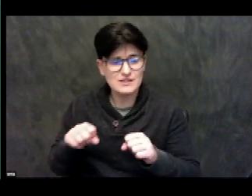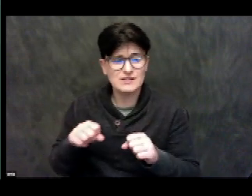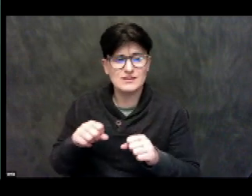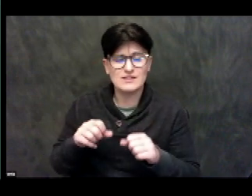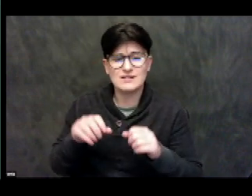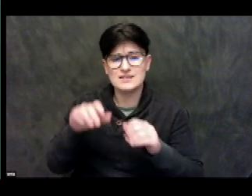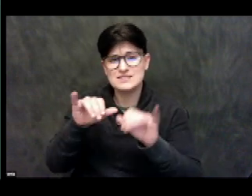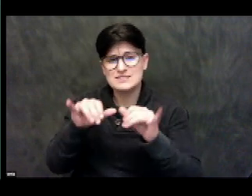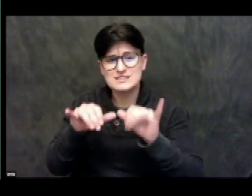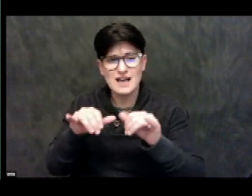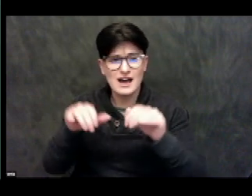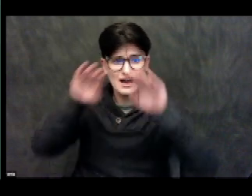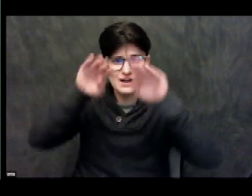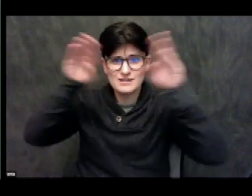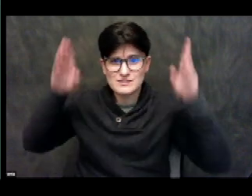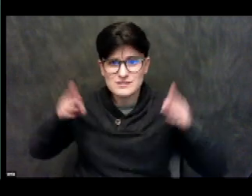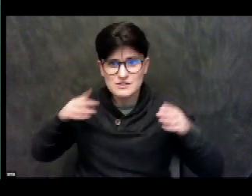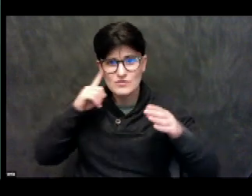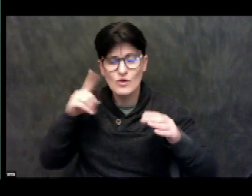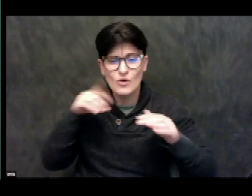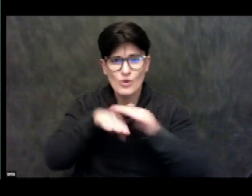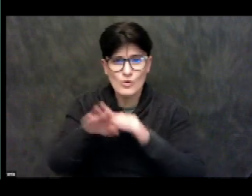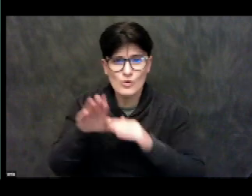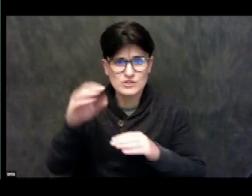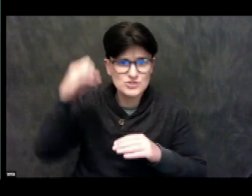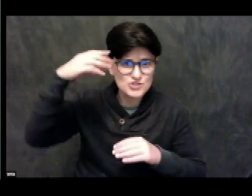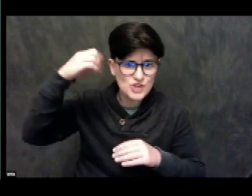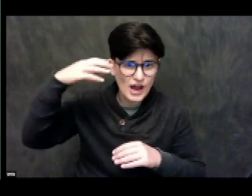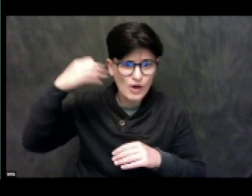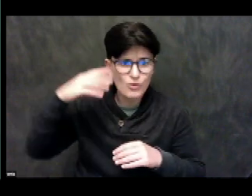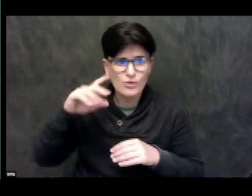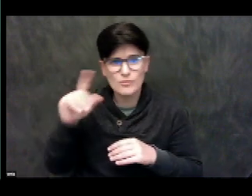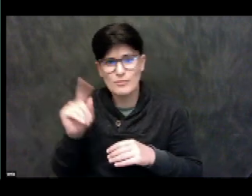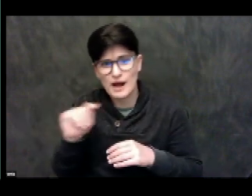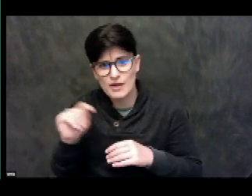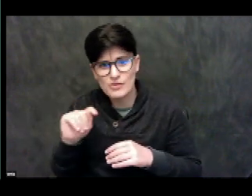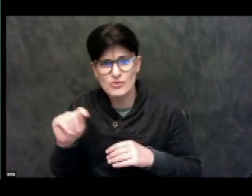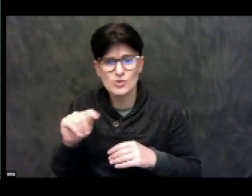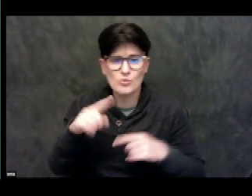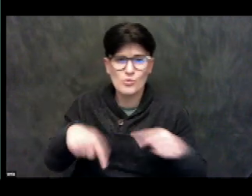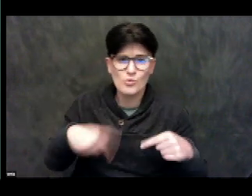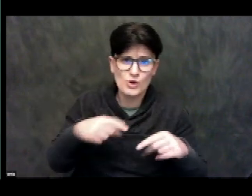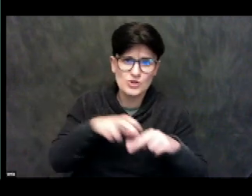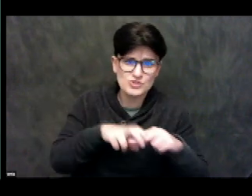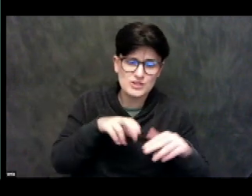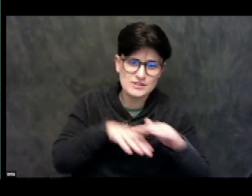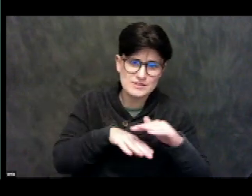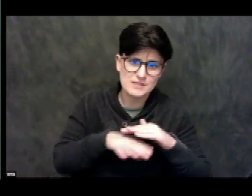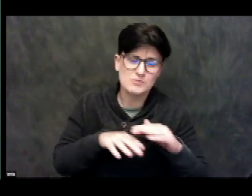but having a seated shower as well, a wheelchair accessible room, and having that be available to a patient when